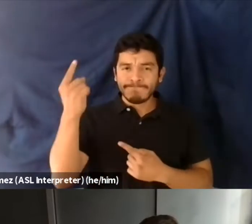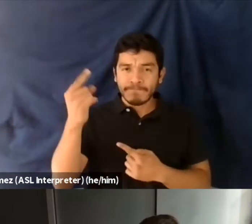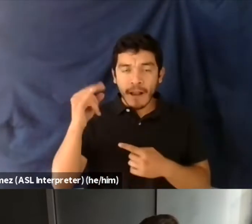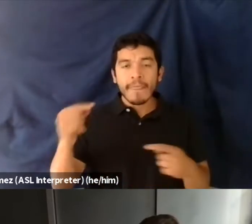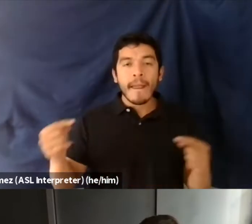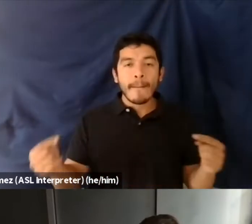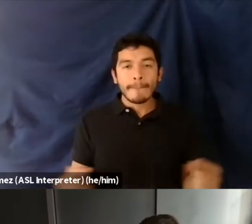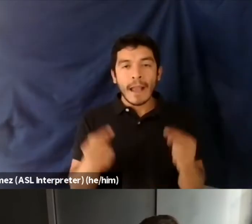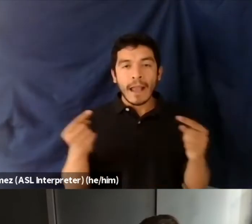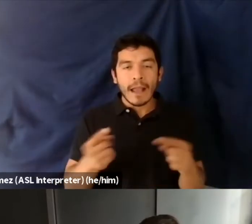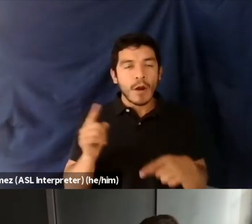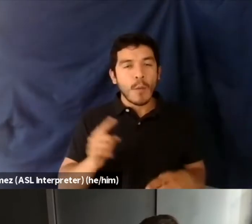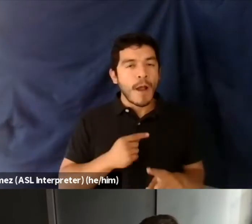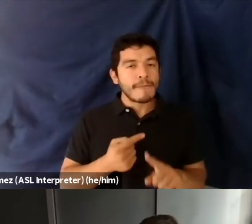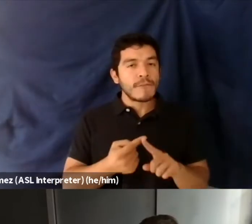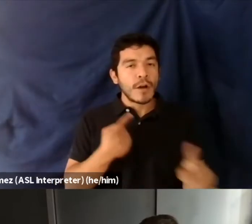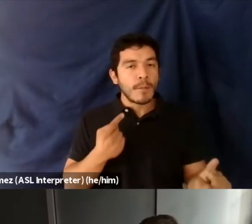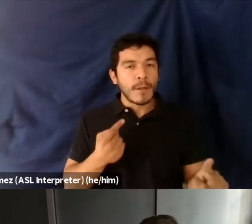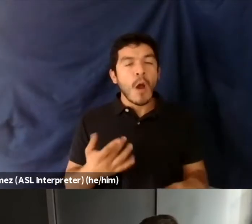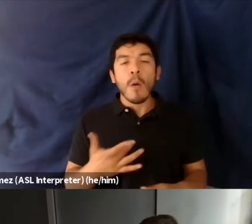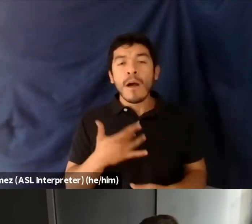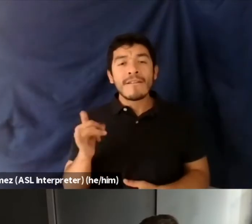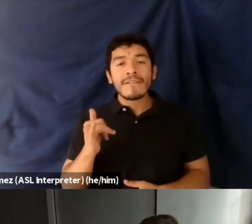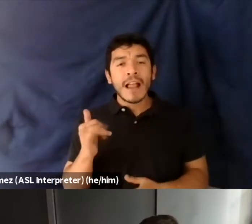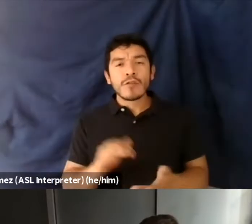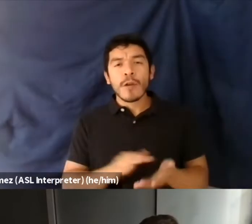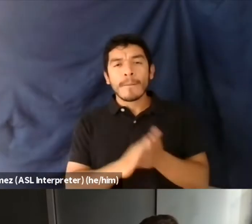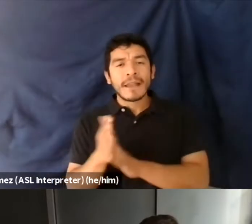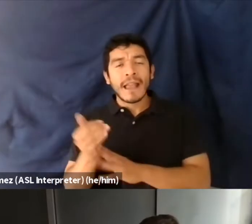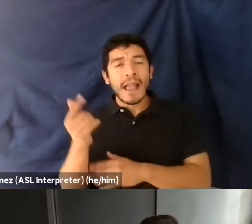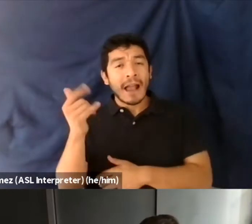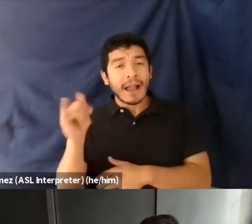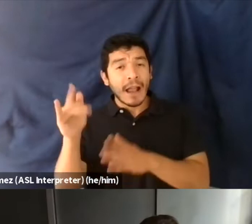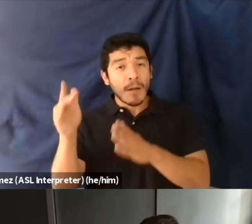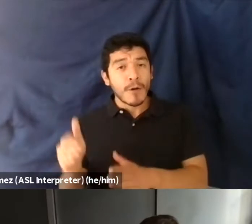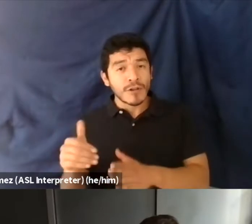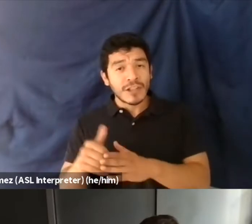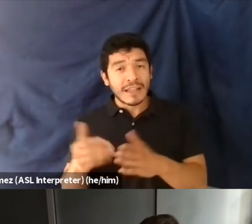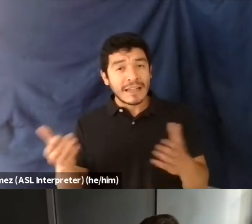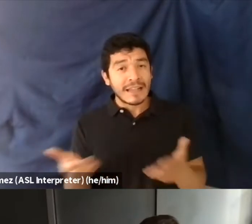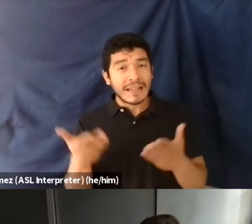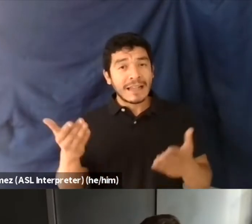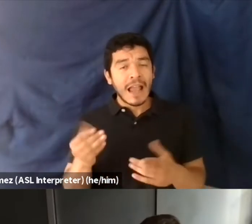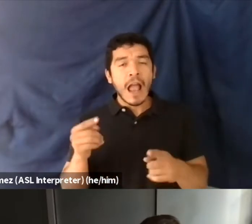and what it feels like to be a queer person here, and to love a place that doesn't often love you back